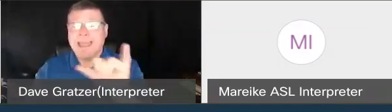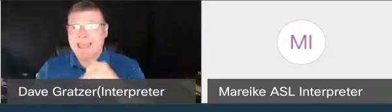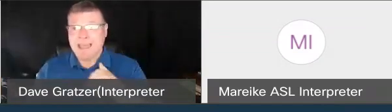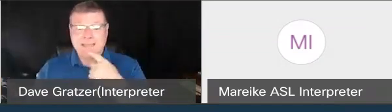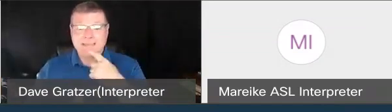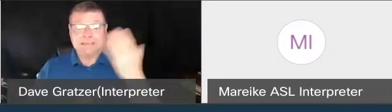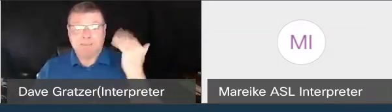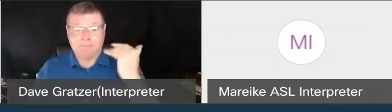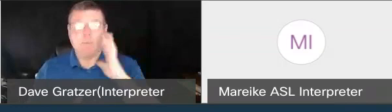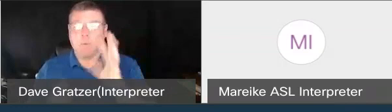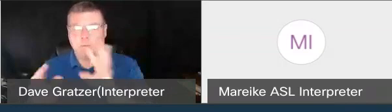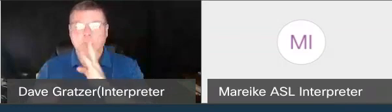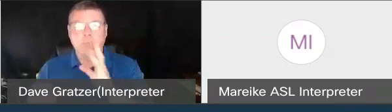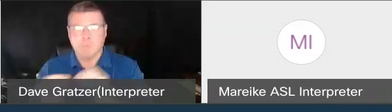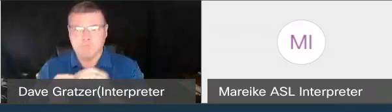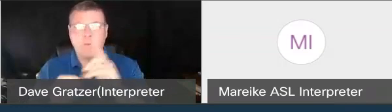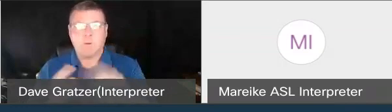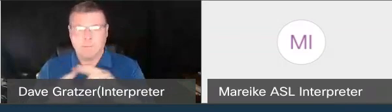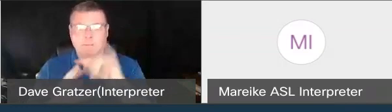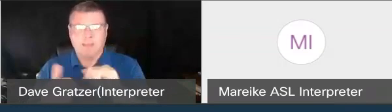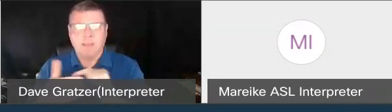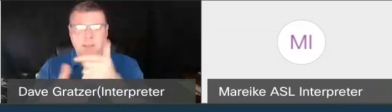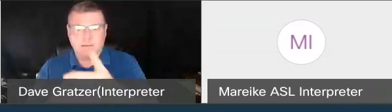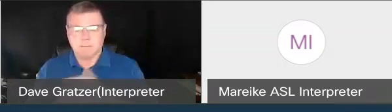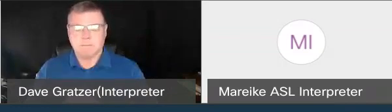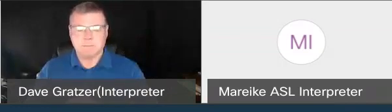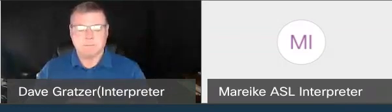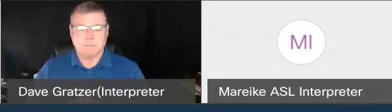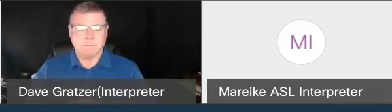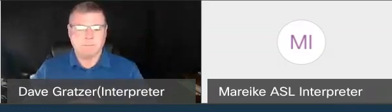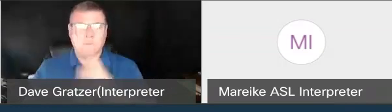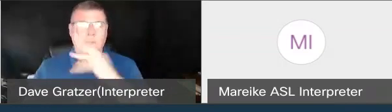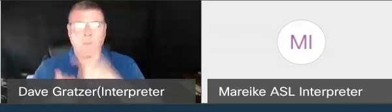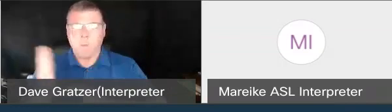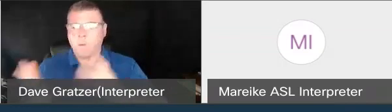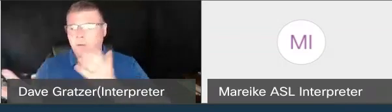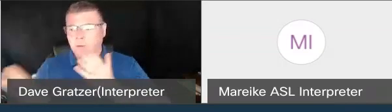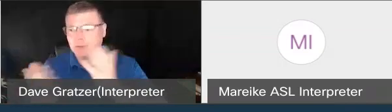a little bit more about the sobering center next, uh, and what services they provide,